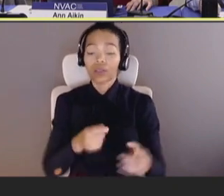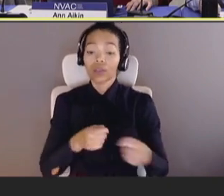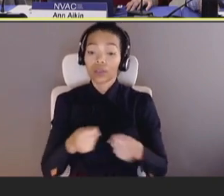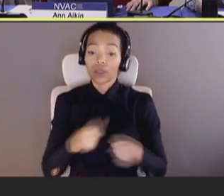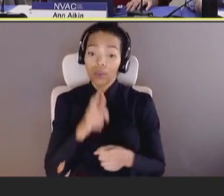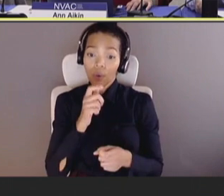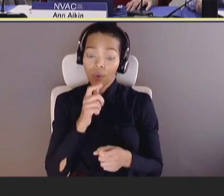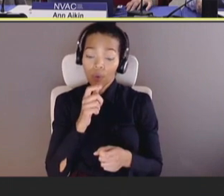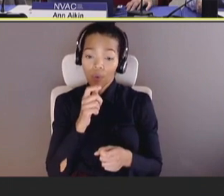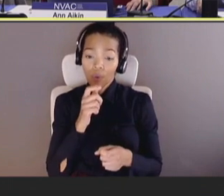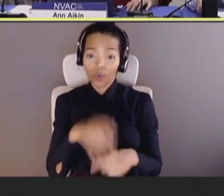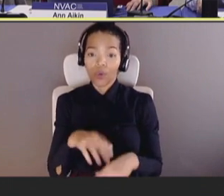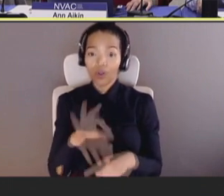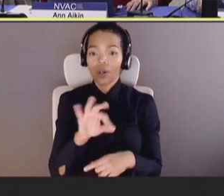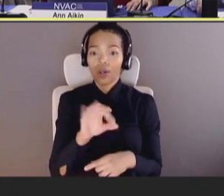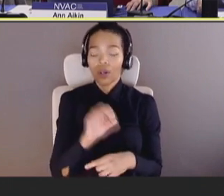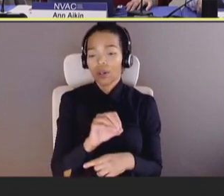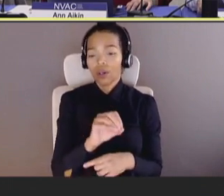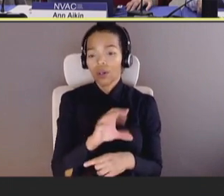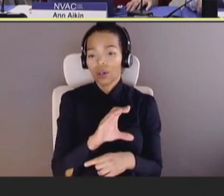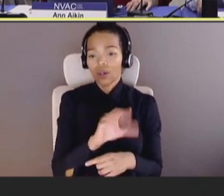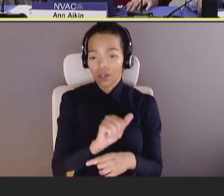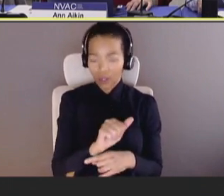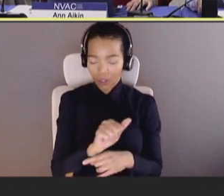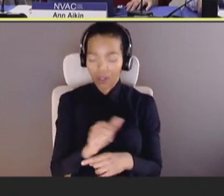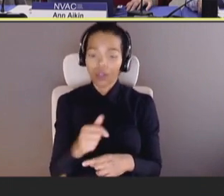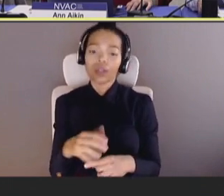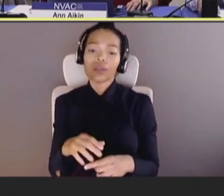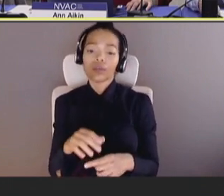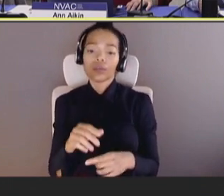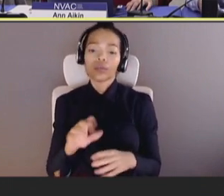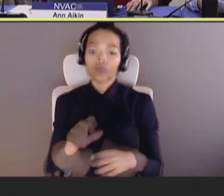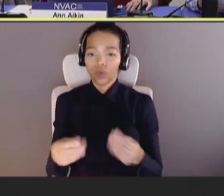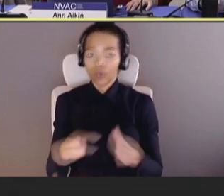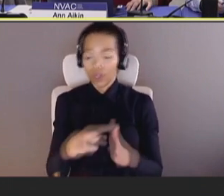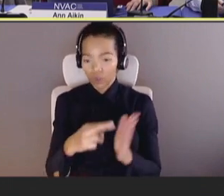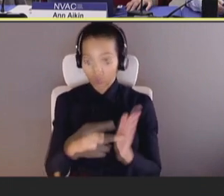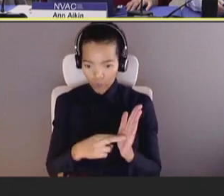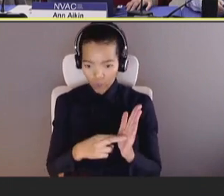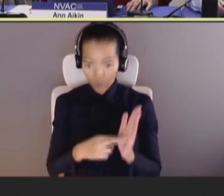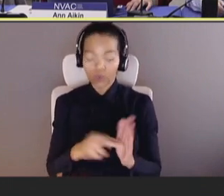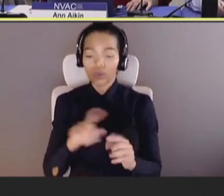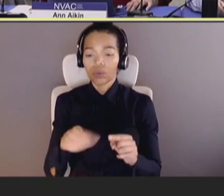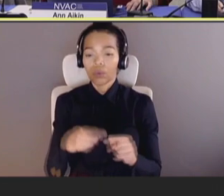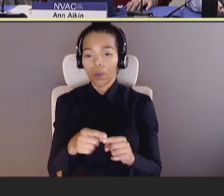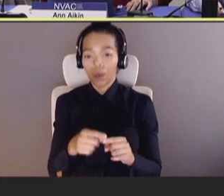or FACA for short. FACA provides rules about the circumstances by which agencies